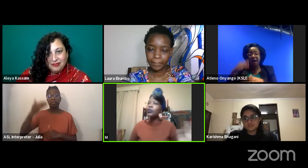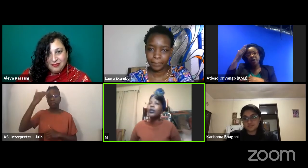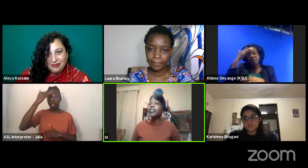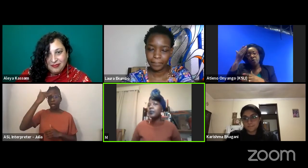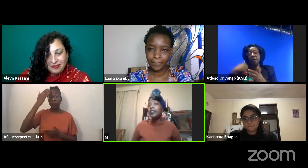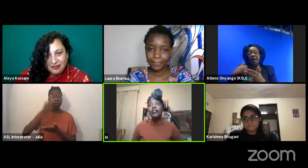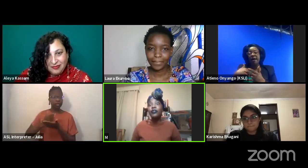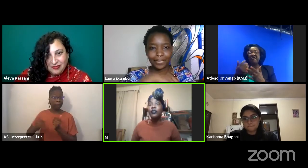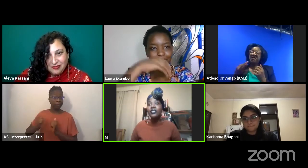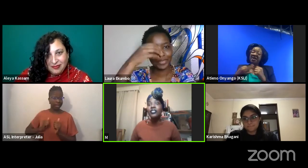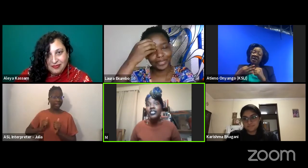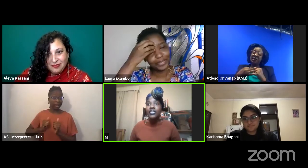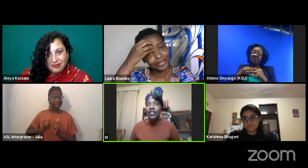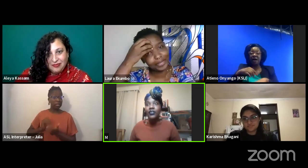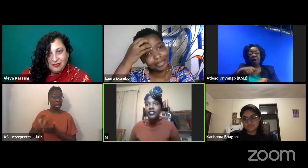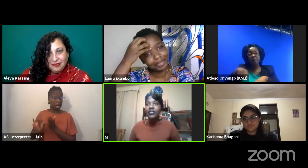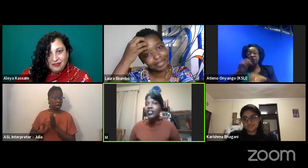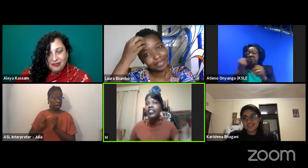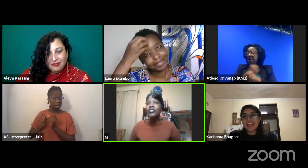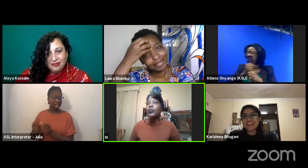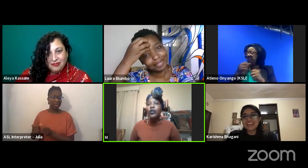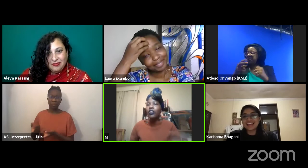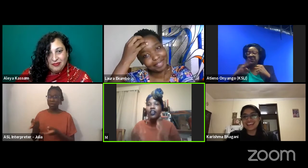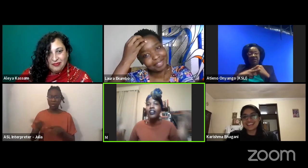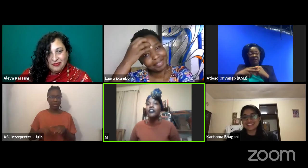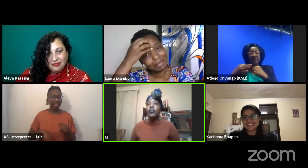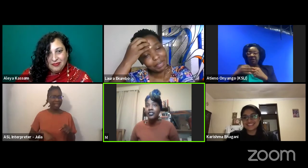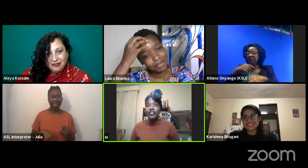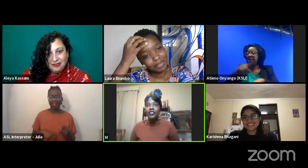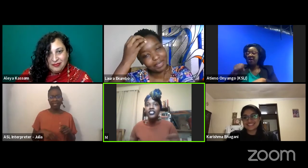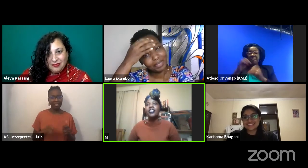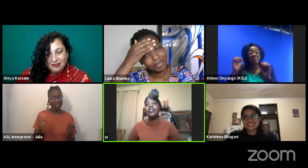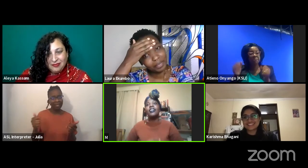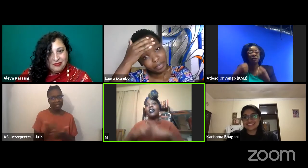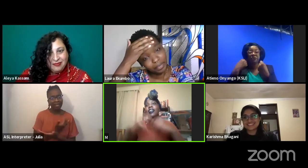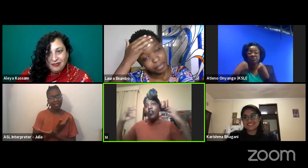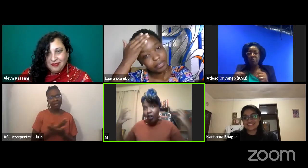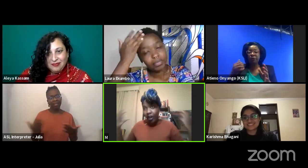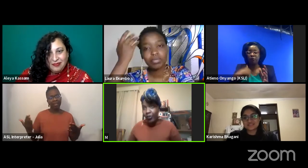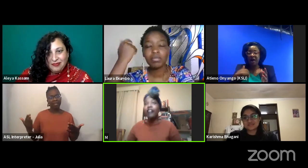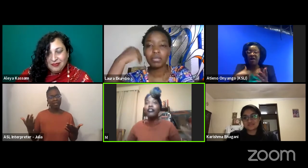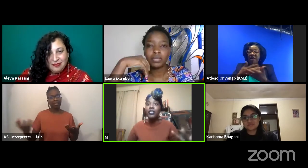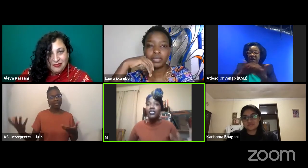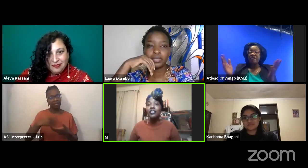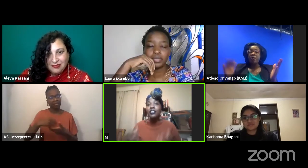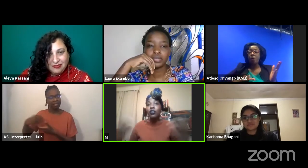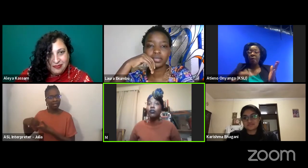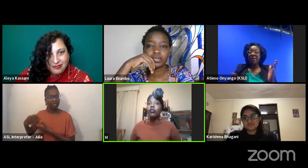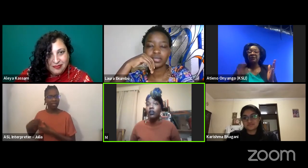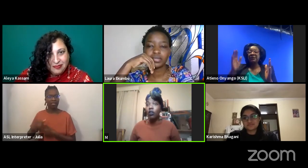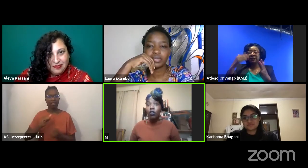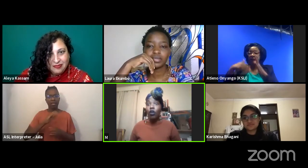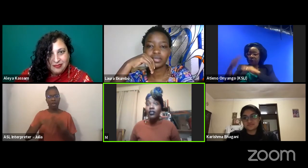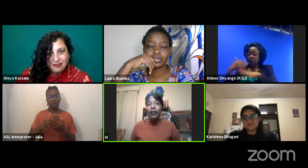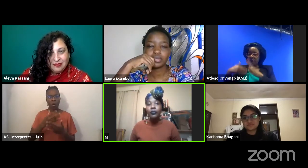You can't be there for 78 hours. Like there's no way you're gonna cover every woman's history with every piece of detail over a long time.